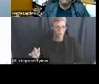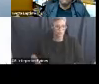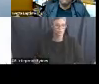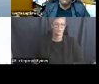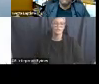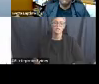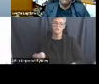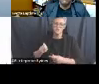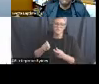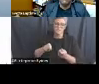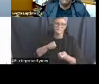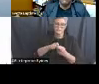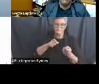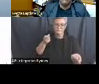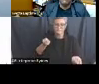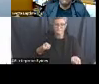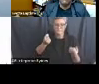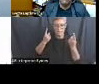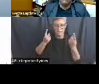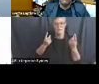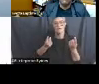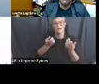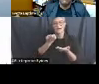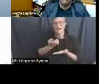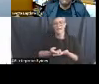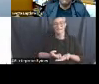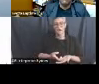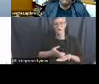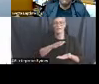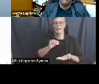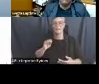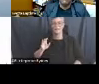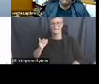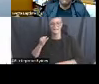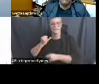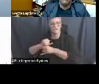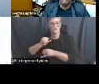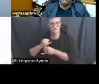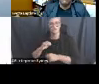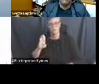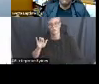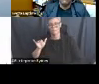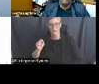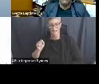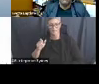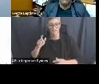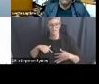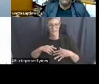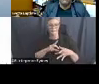of those who face economic and institutional bias when trying to access the services and supports